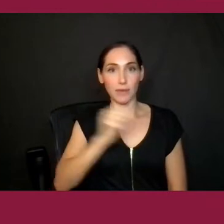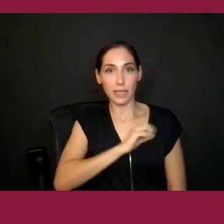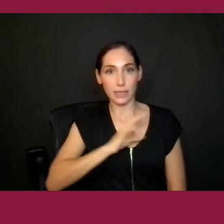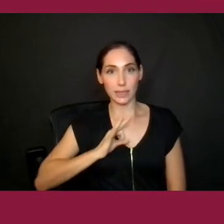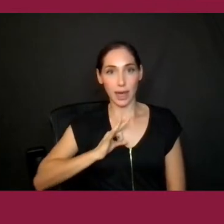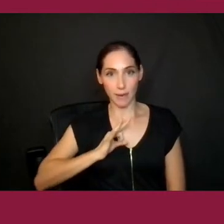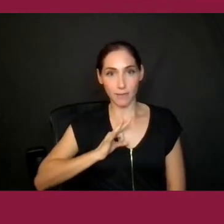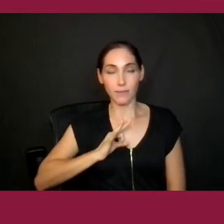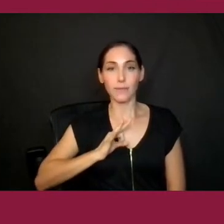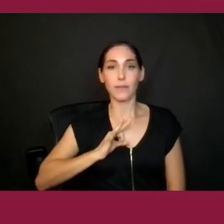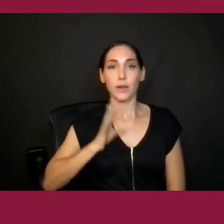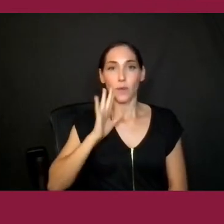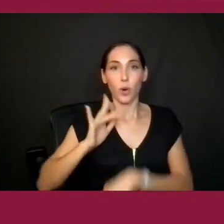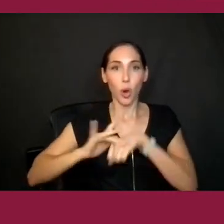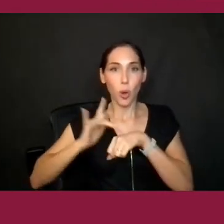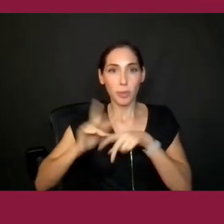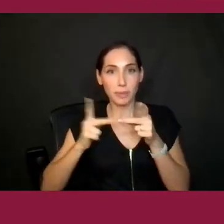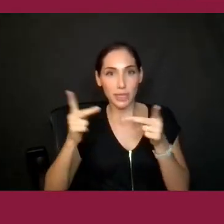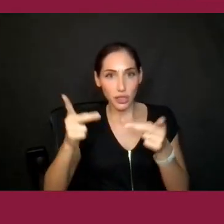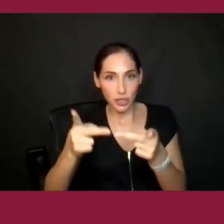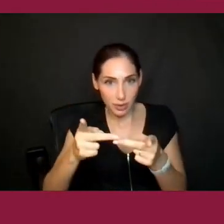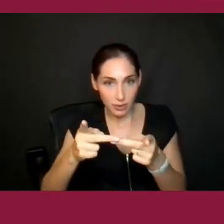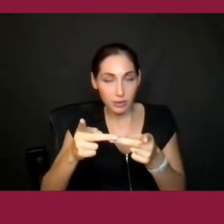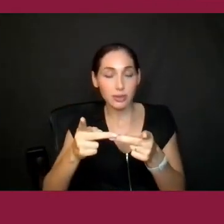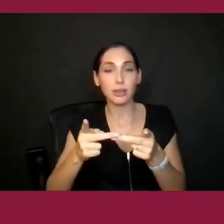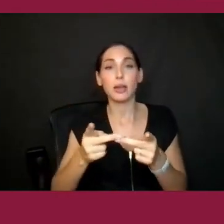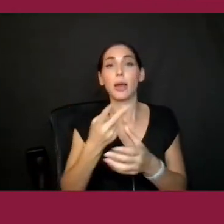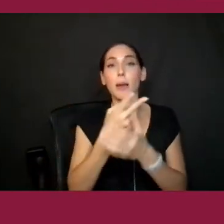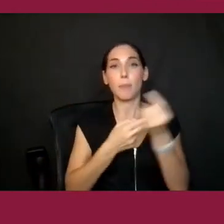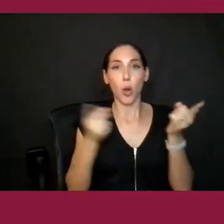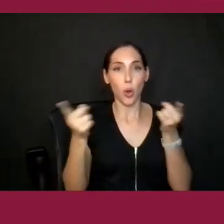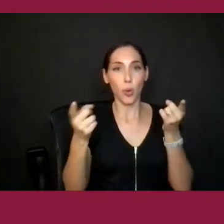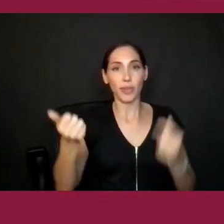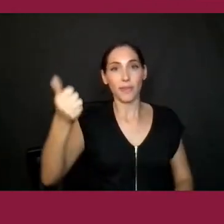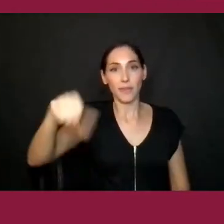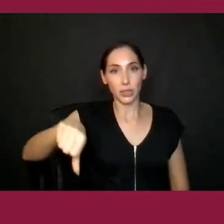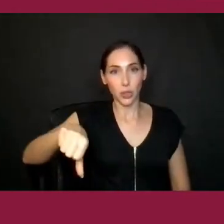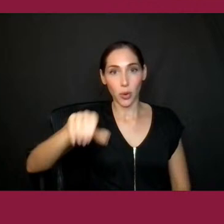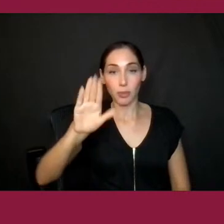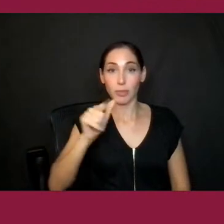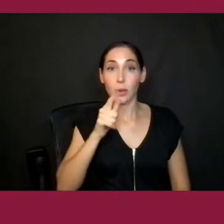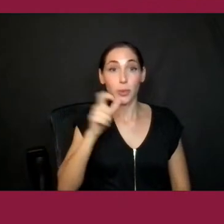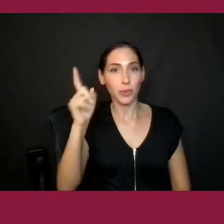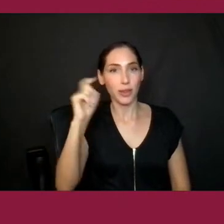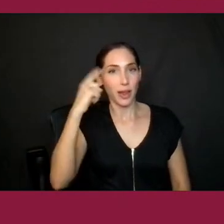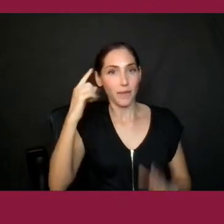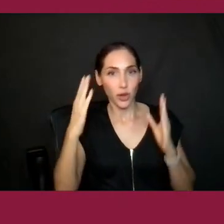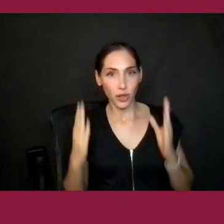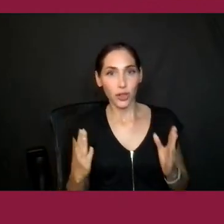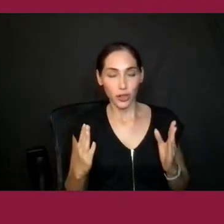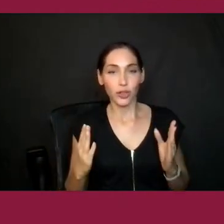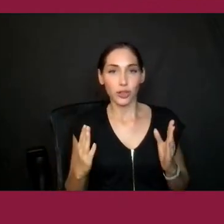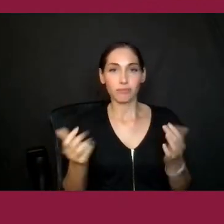positions, and both of those were vetoed by the governor for fiscal, um, fiscal reasons.